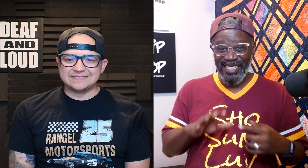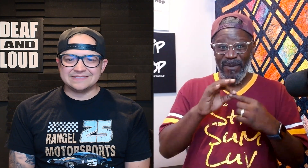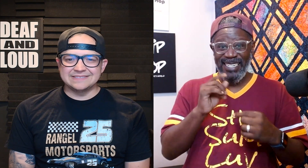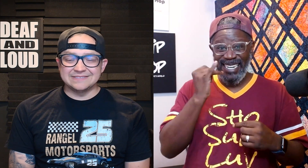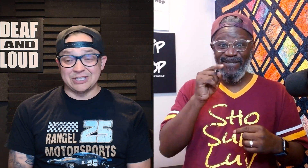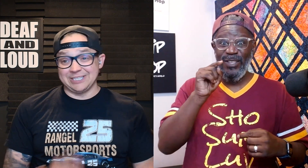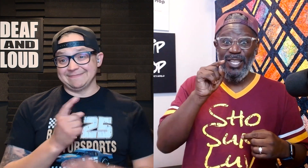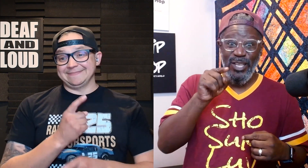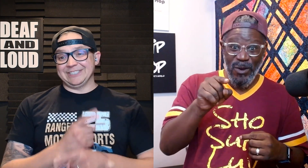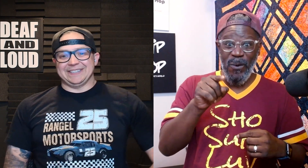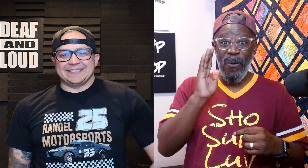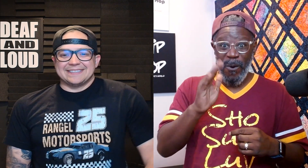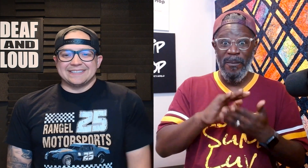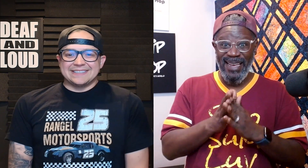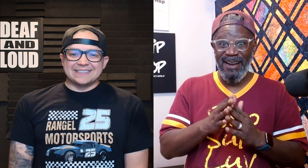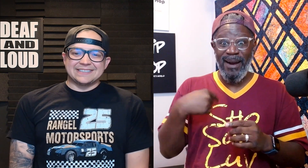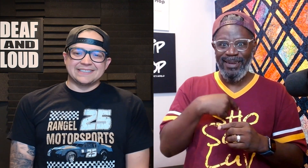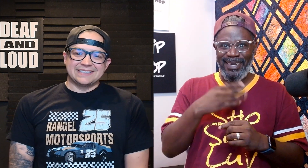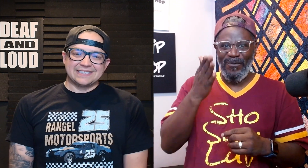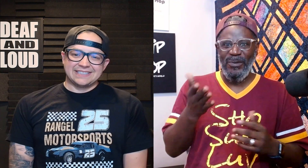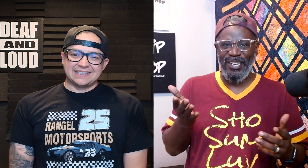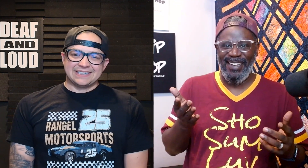Especially if you will become us in the future.